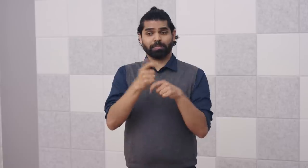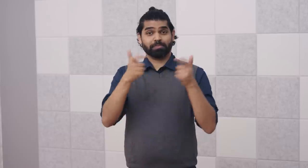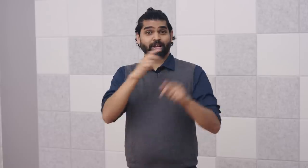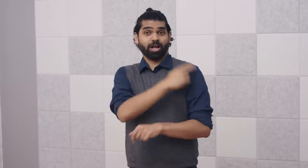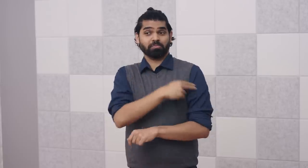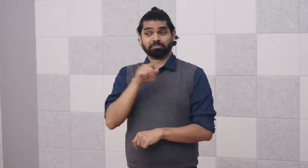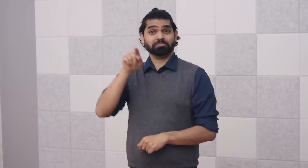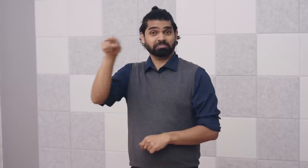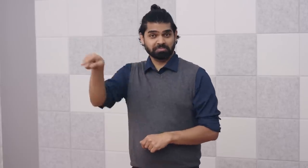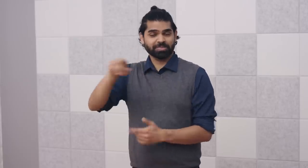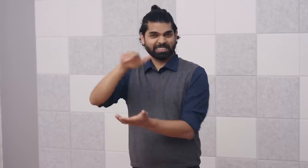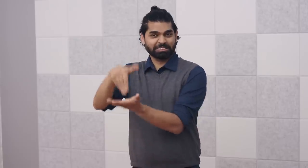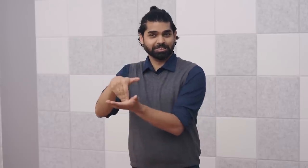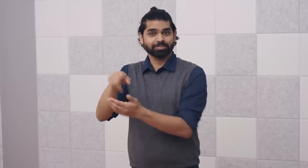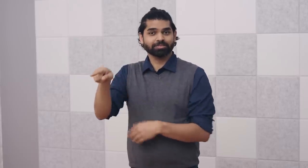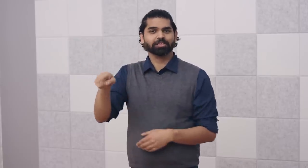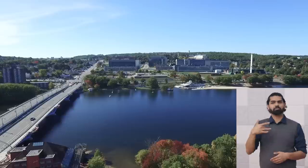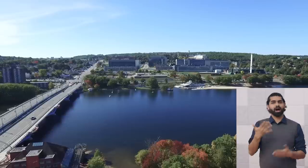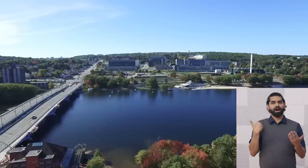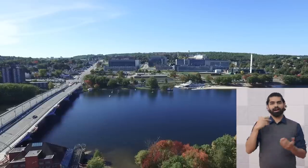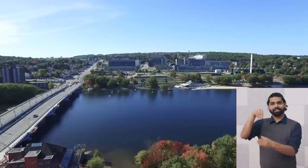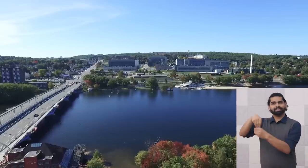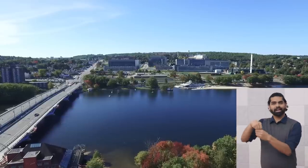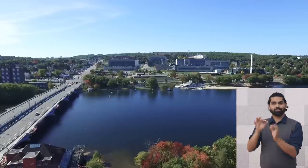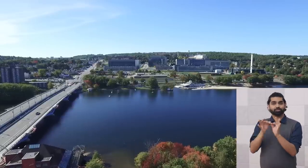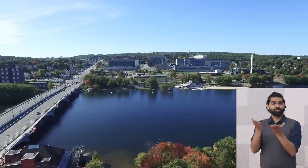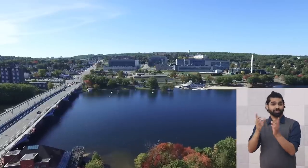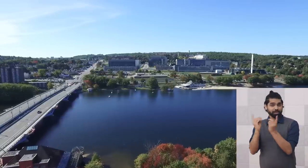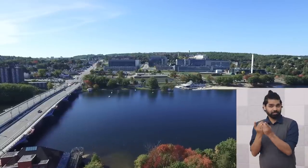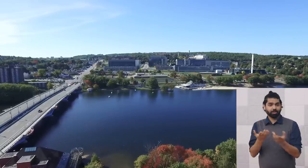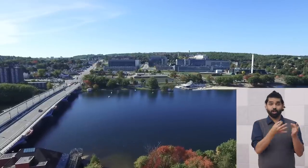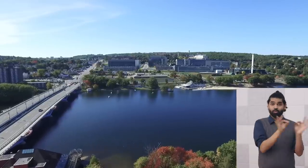If you work at a large hospital or medical center, there is likely an Interpreter Services